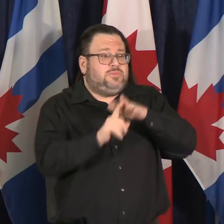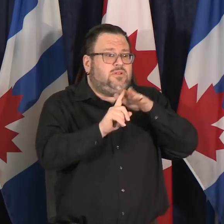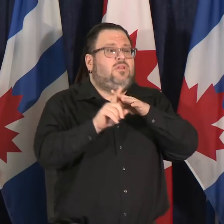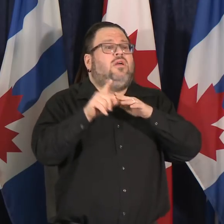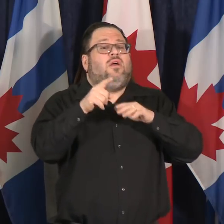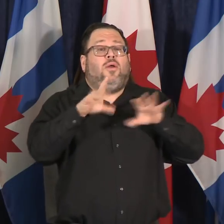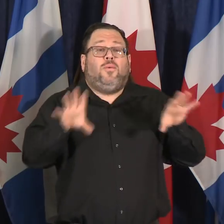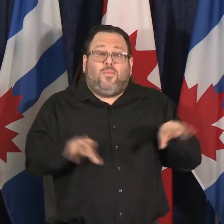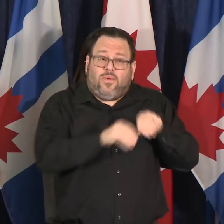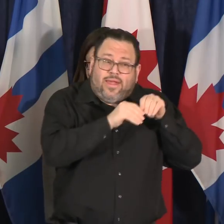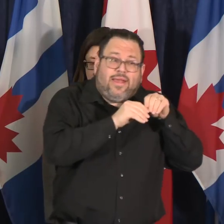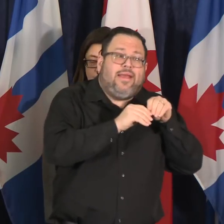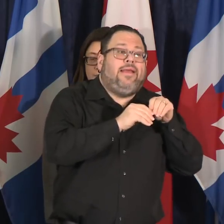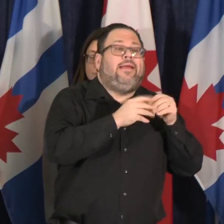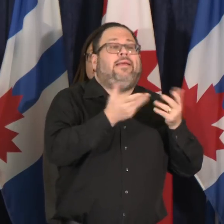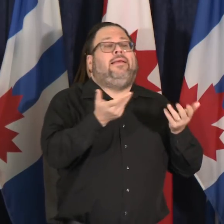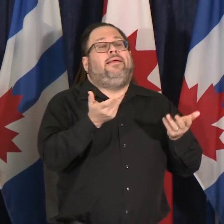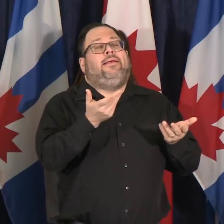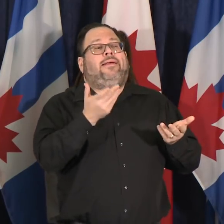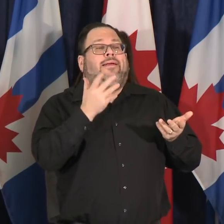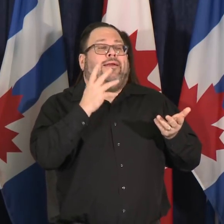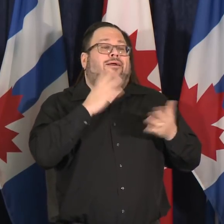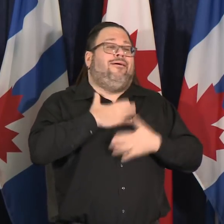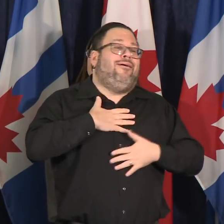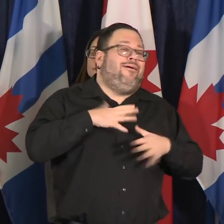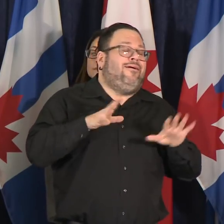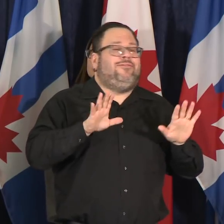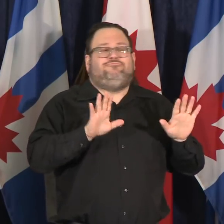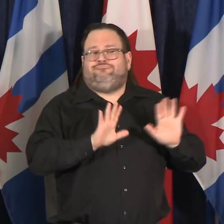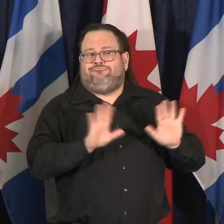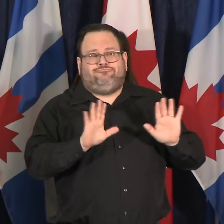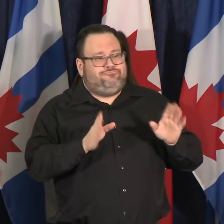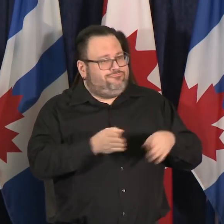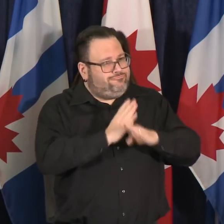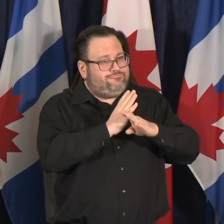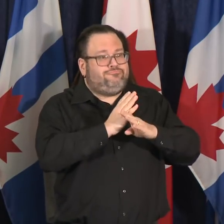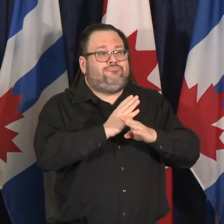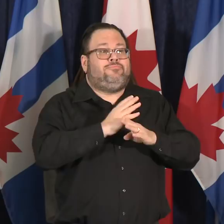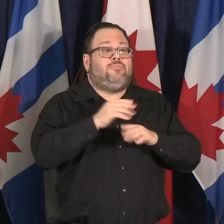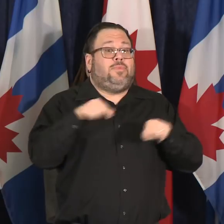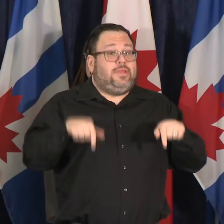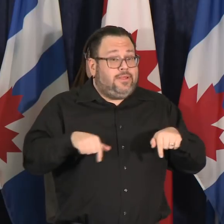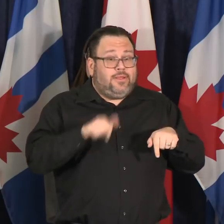North York Scarborough and York Civic Center's are closed with all permits for